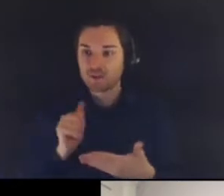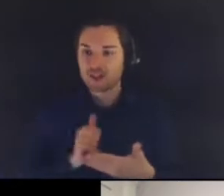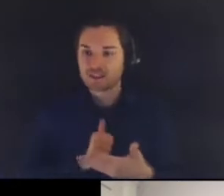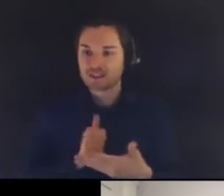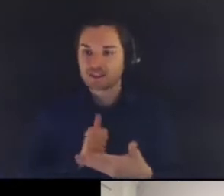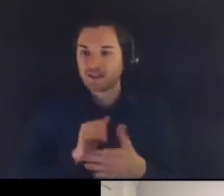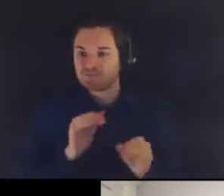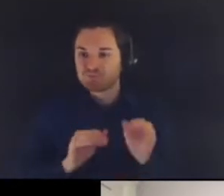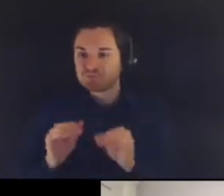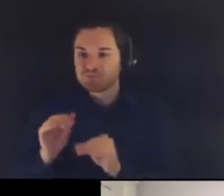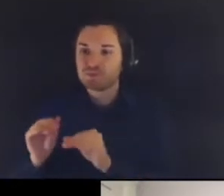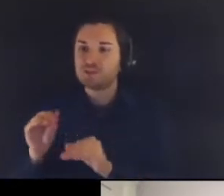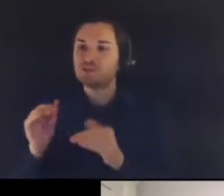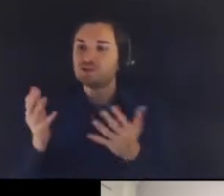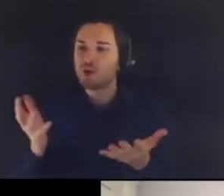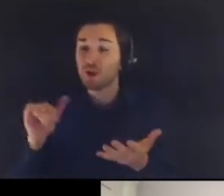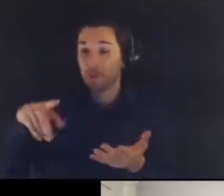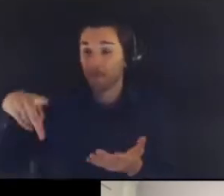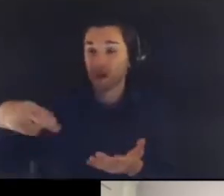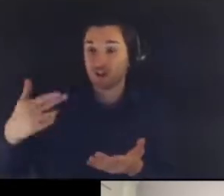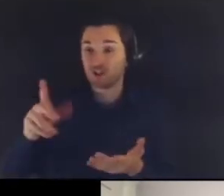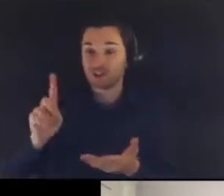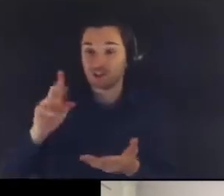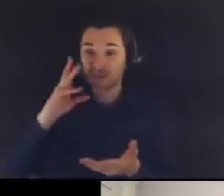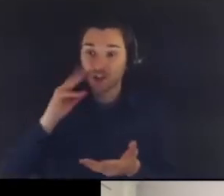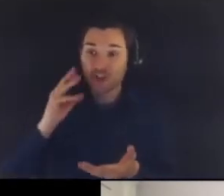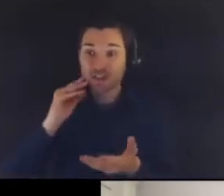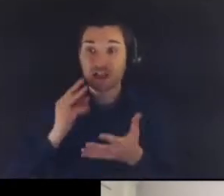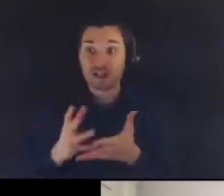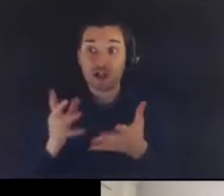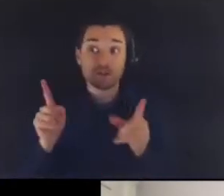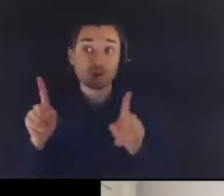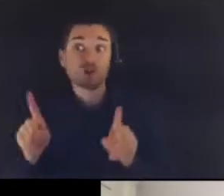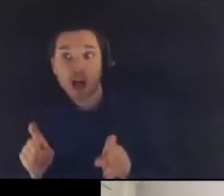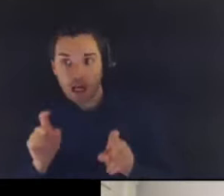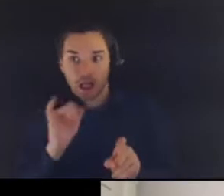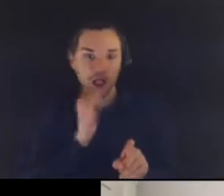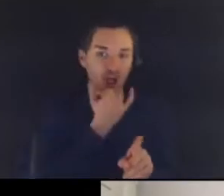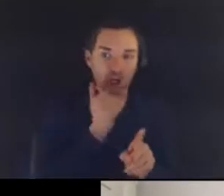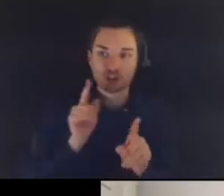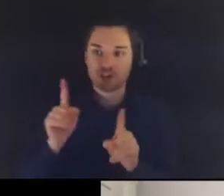I have to do that and going, Oh shit I don t have accommodations to do this .